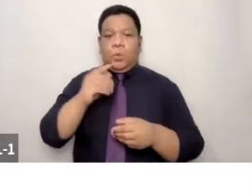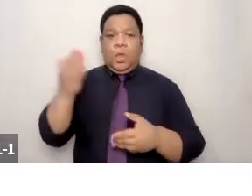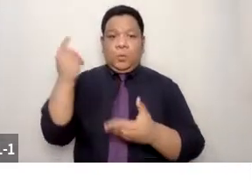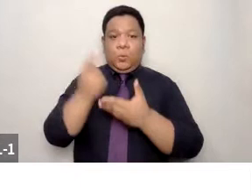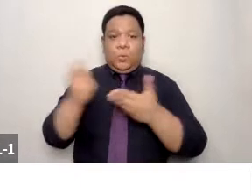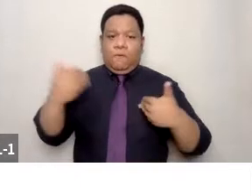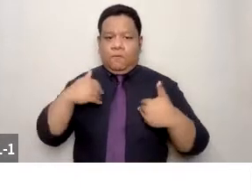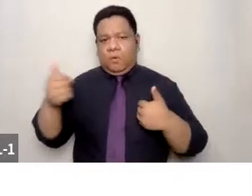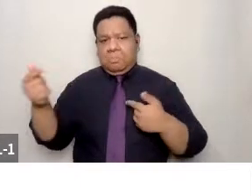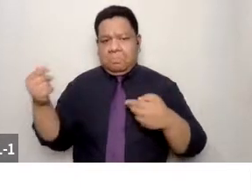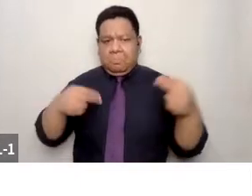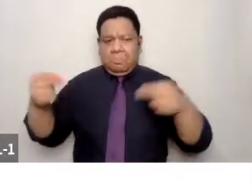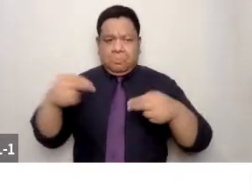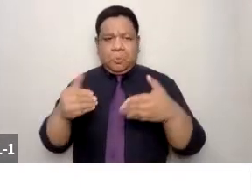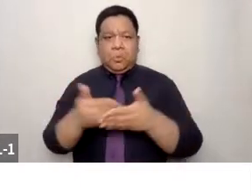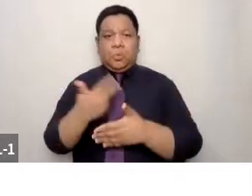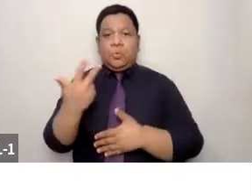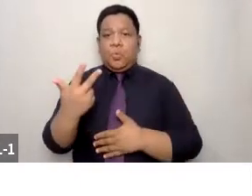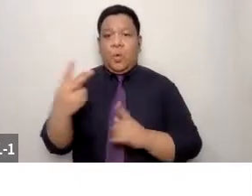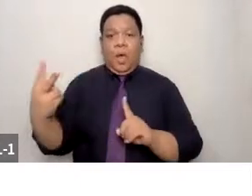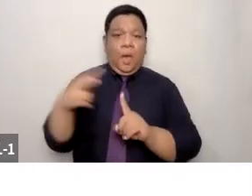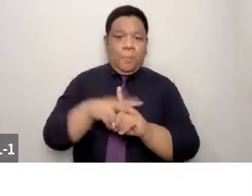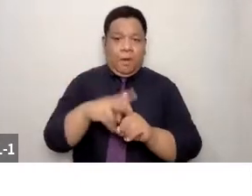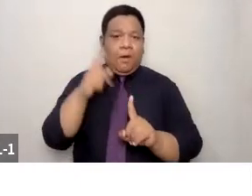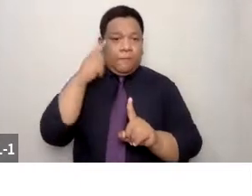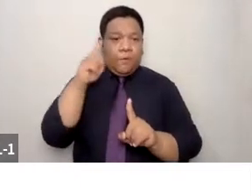There are three new applications for clinical trials in the Philippines.